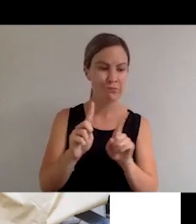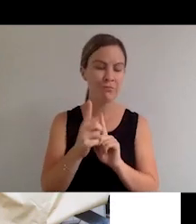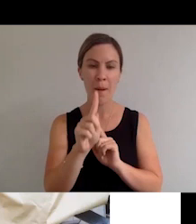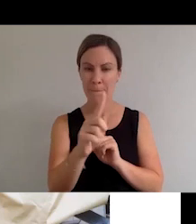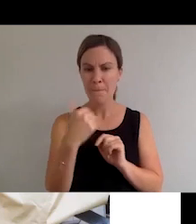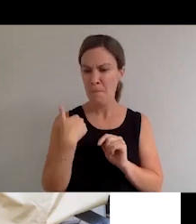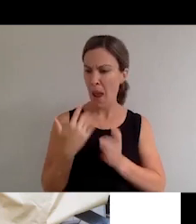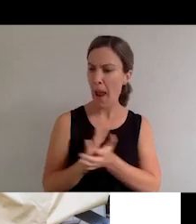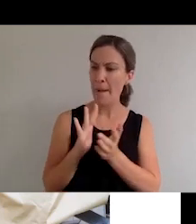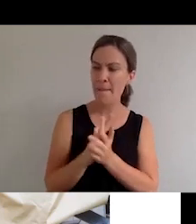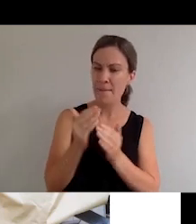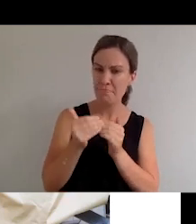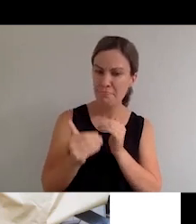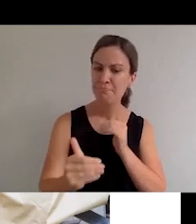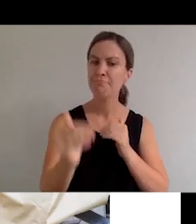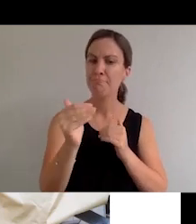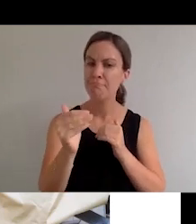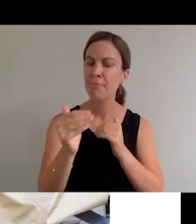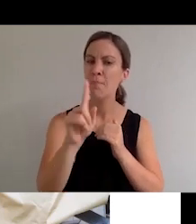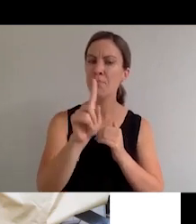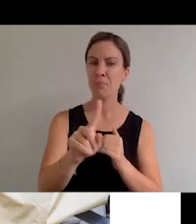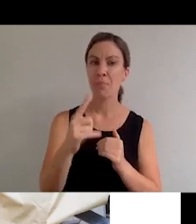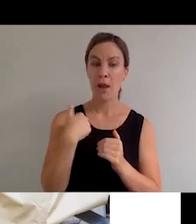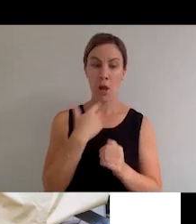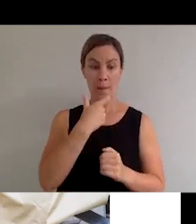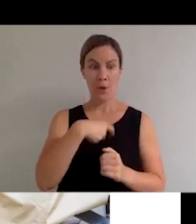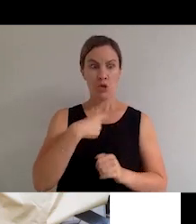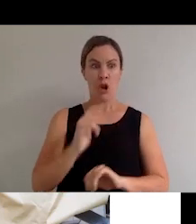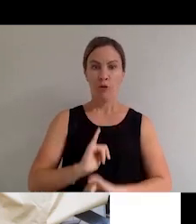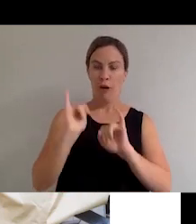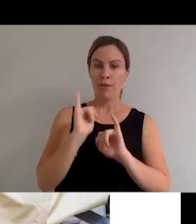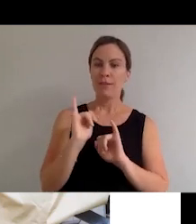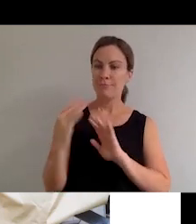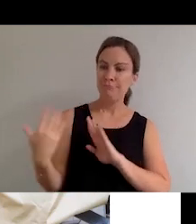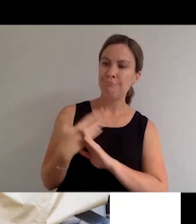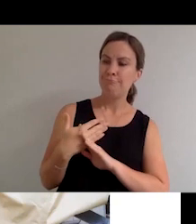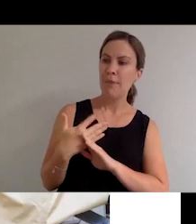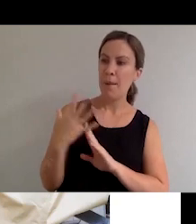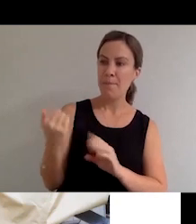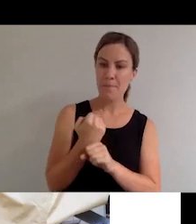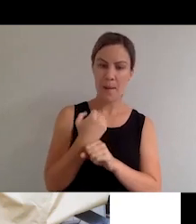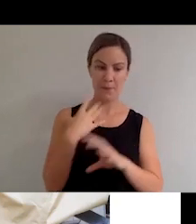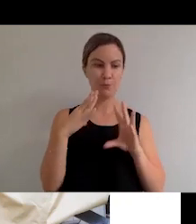trajectory of that business. It was just the personal crisis which intervened and now we have a global crisis.